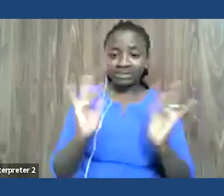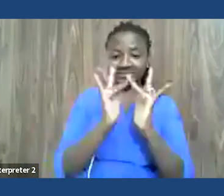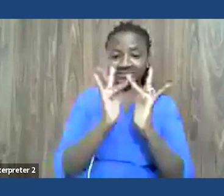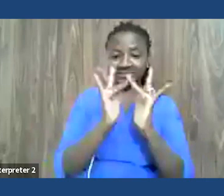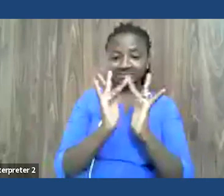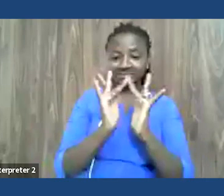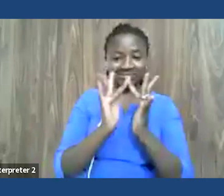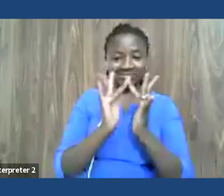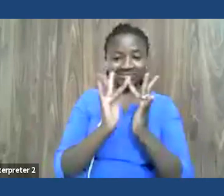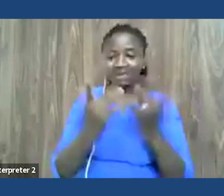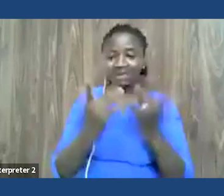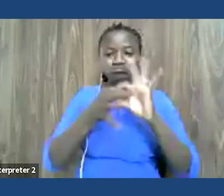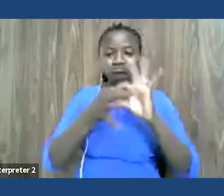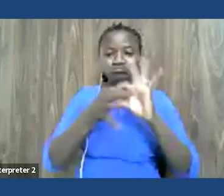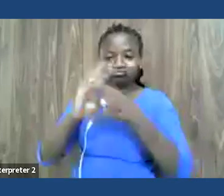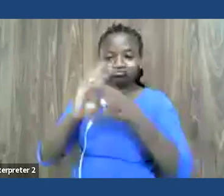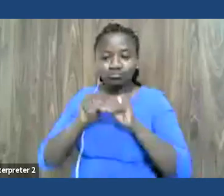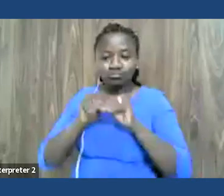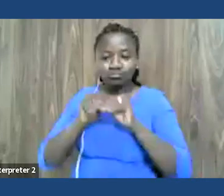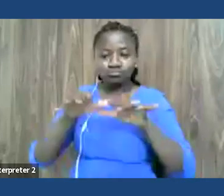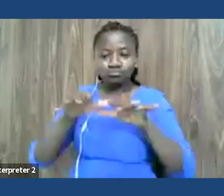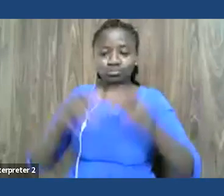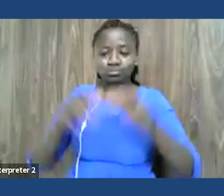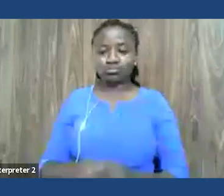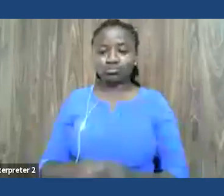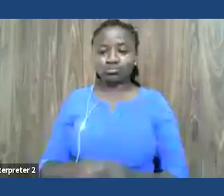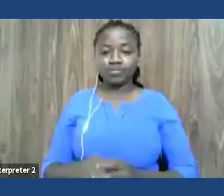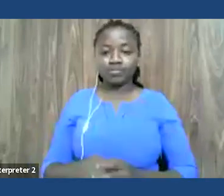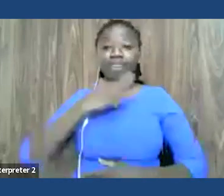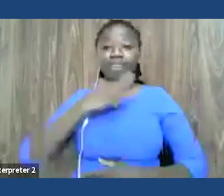Your attention, please at 10:00 AM in the press briefing room --